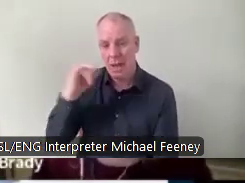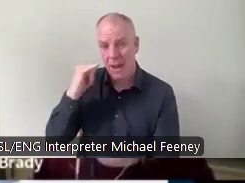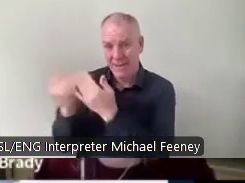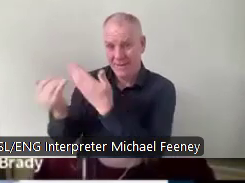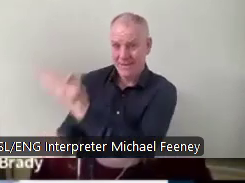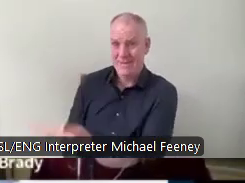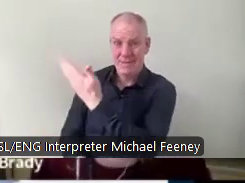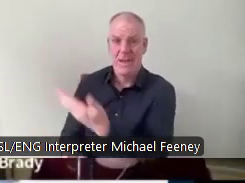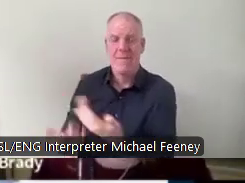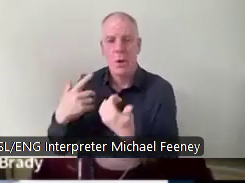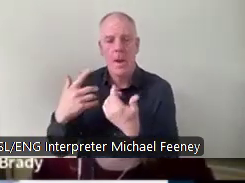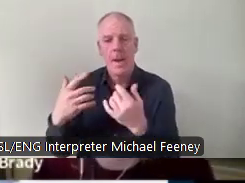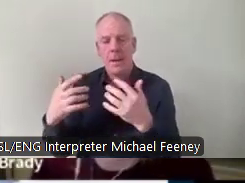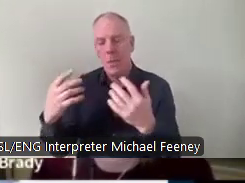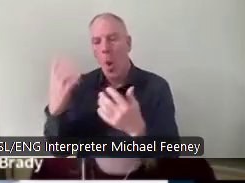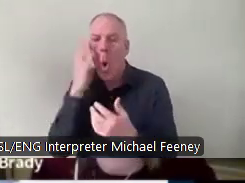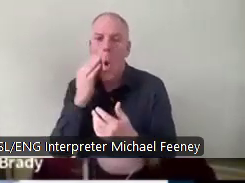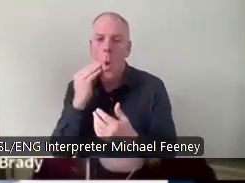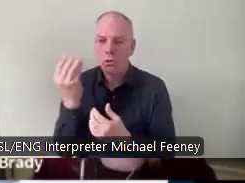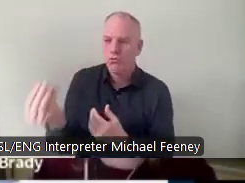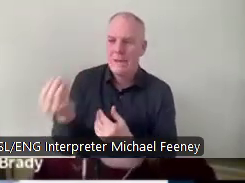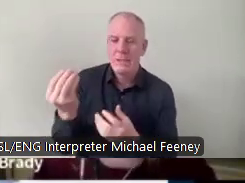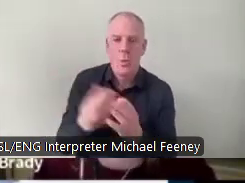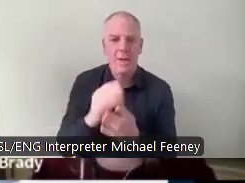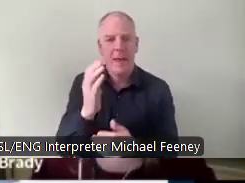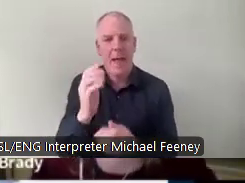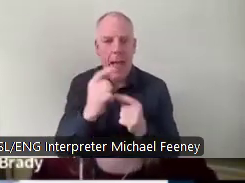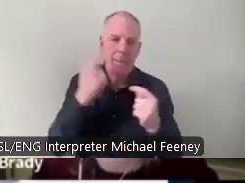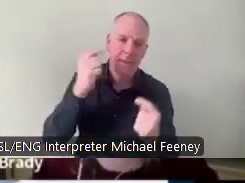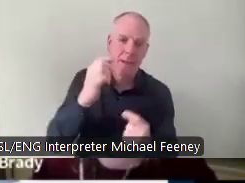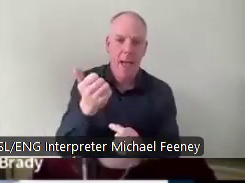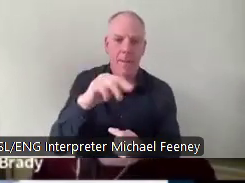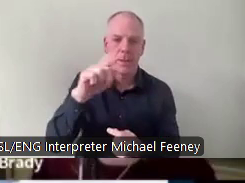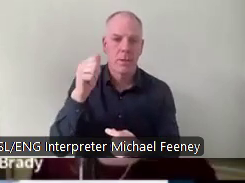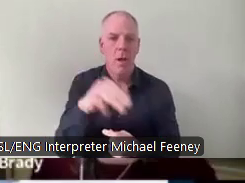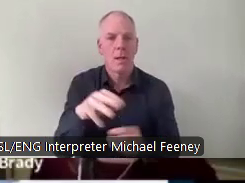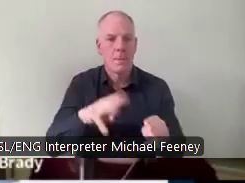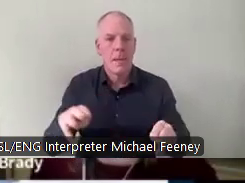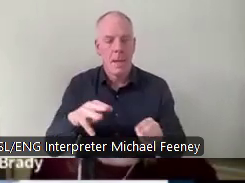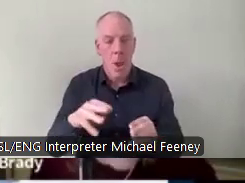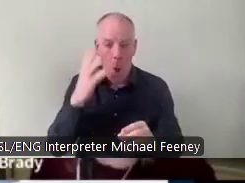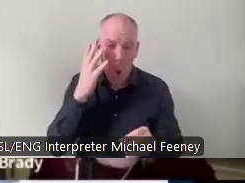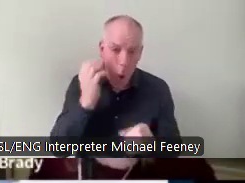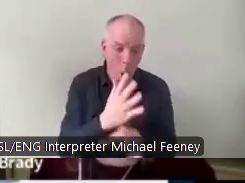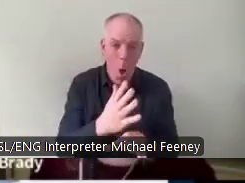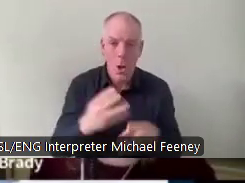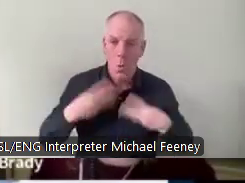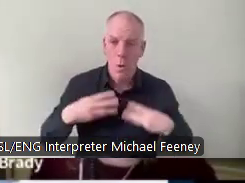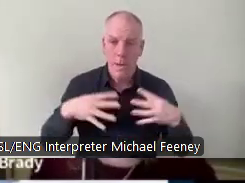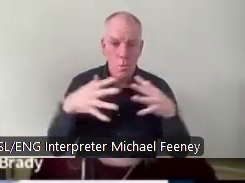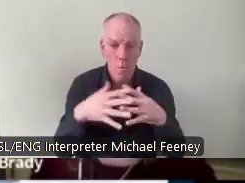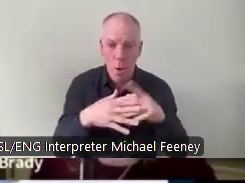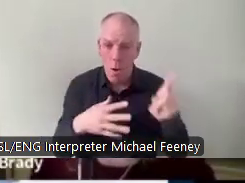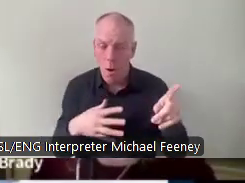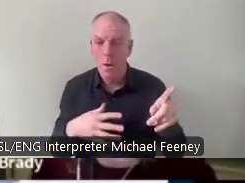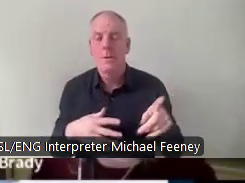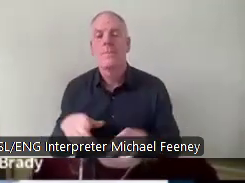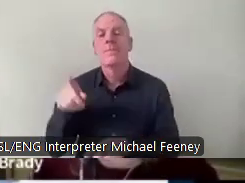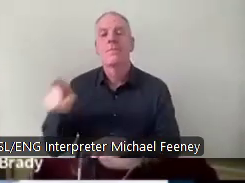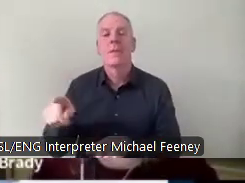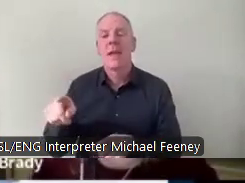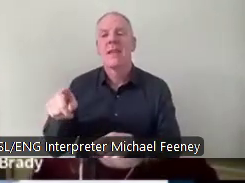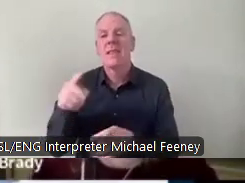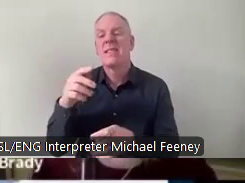between the ancient Greeks and Amazons, who were a nation of all-female warriors. Towards the second decade of the 16th century, Mazzolino is thought to have traveled